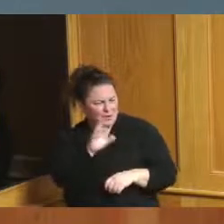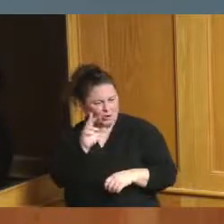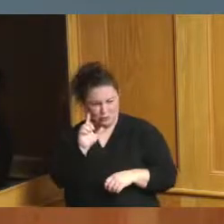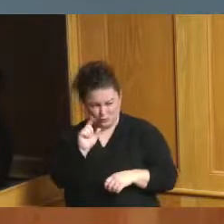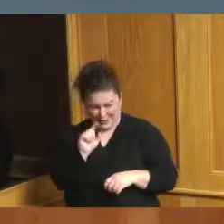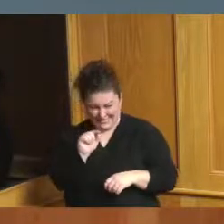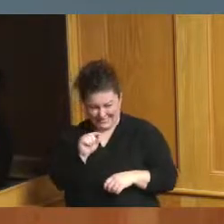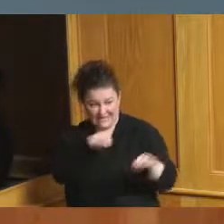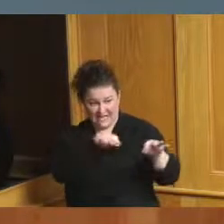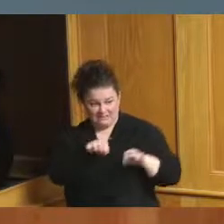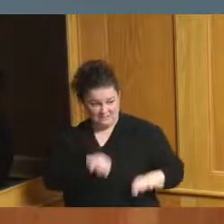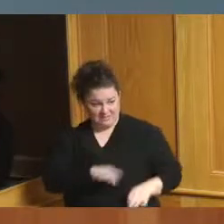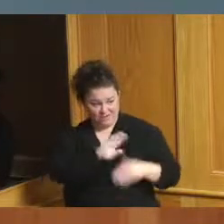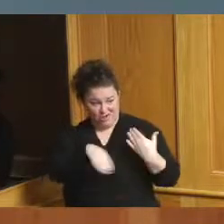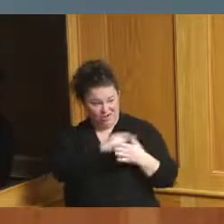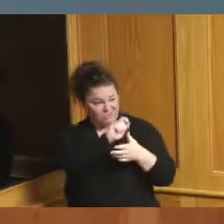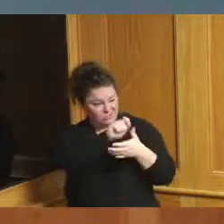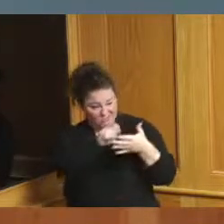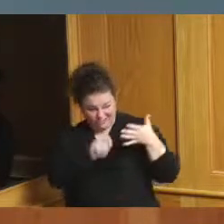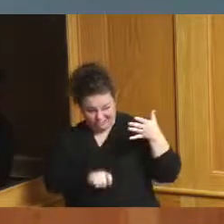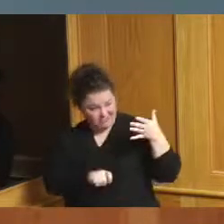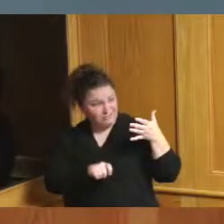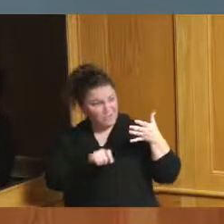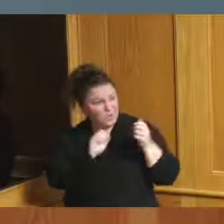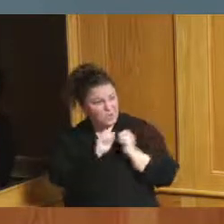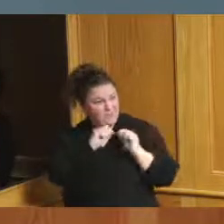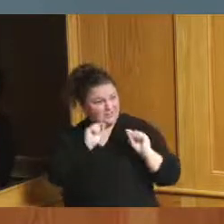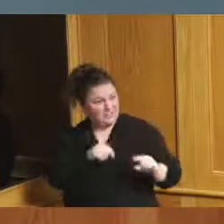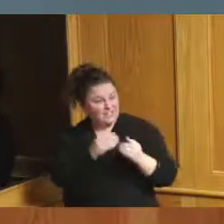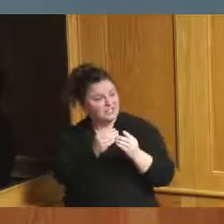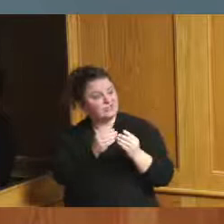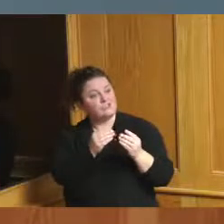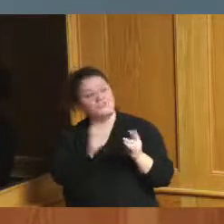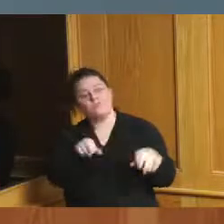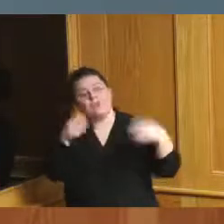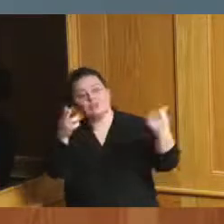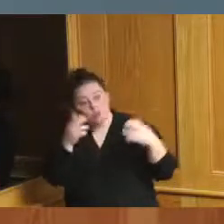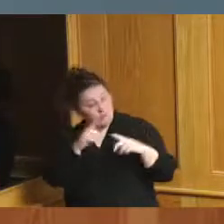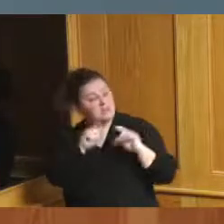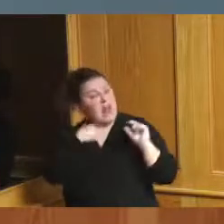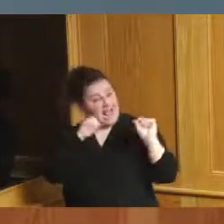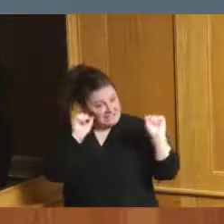of this resolution but certainly i can open it up for anyone who has questions Vice President Reece